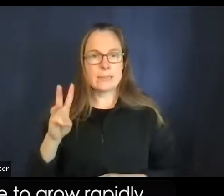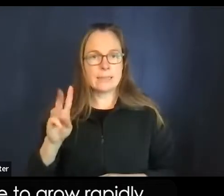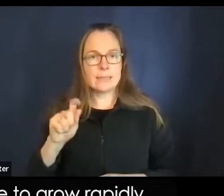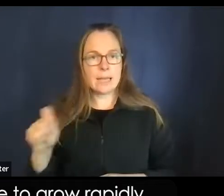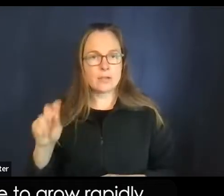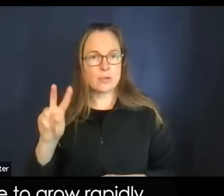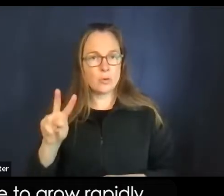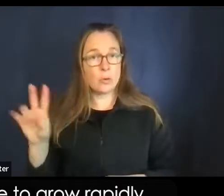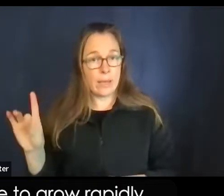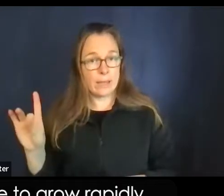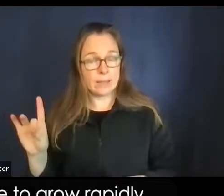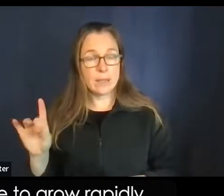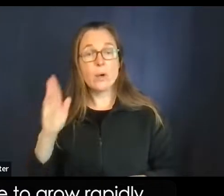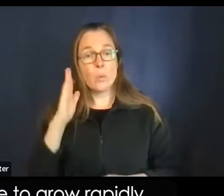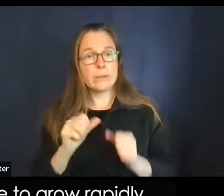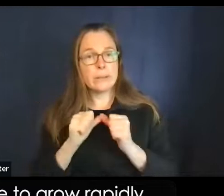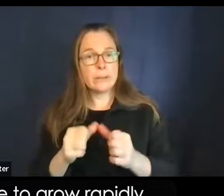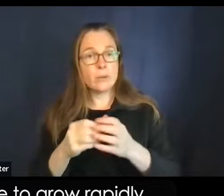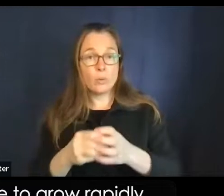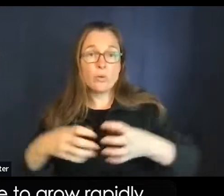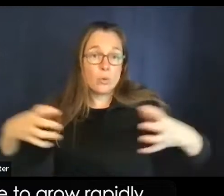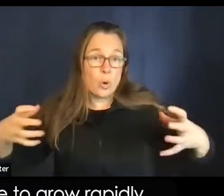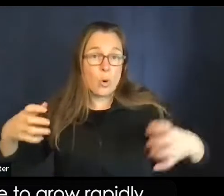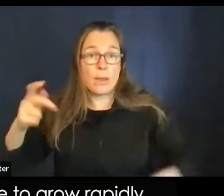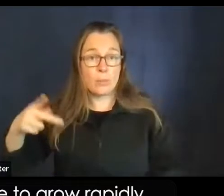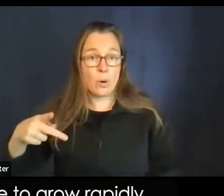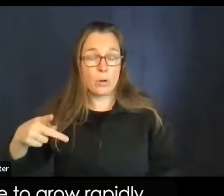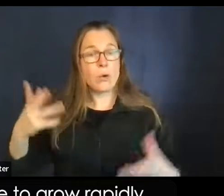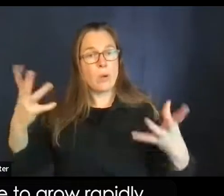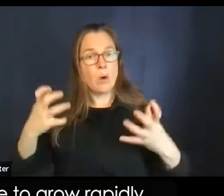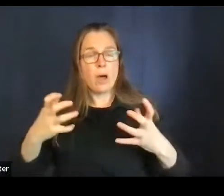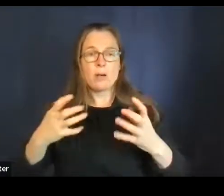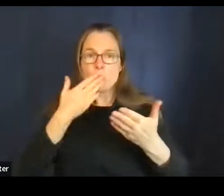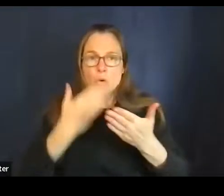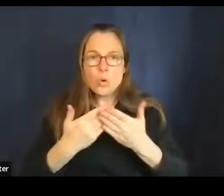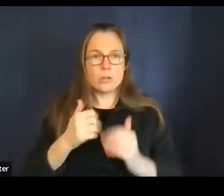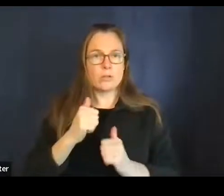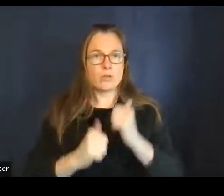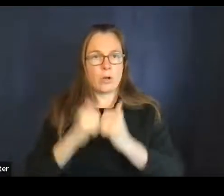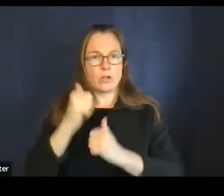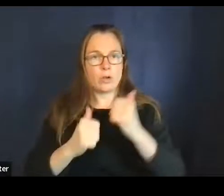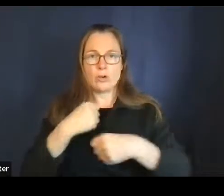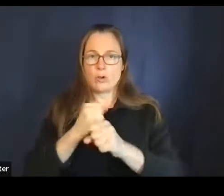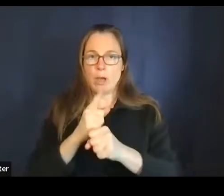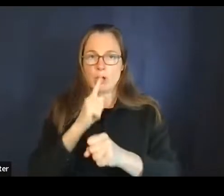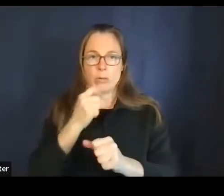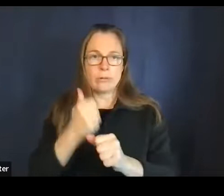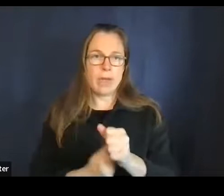Portland is and will continue to grow rapidly and the city is looking for a resilient engagement structure that enables all Portlanders to be substantively involved